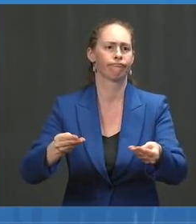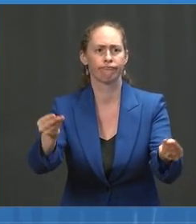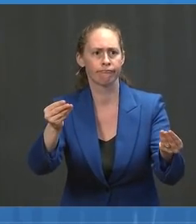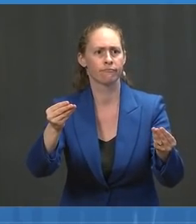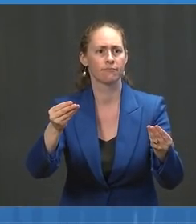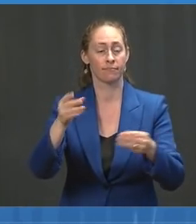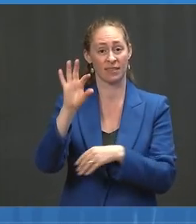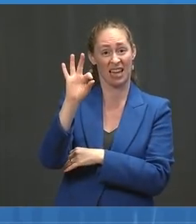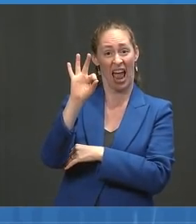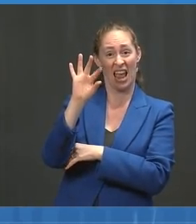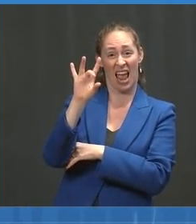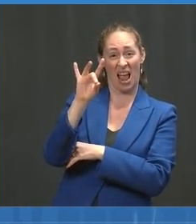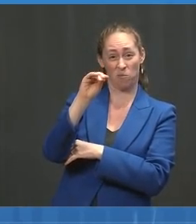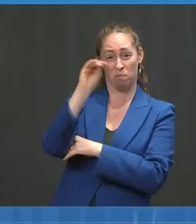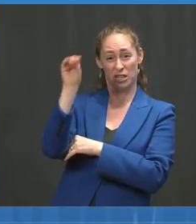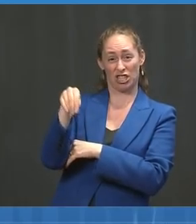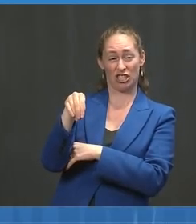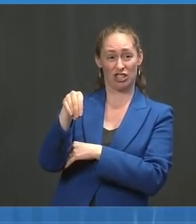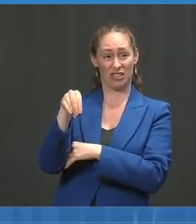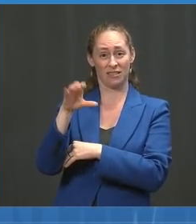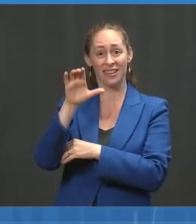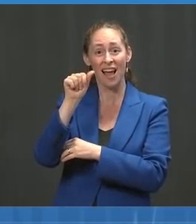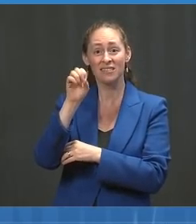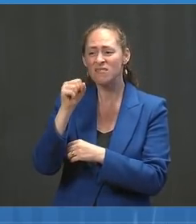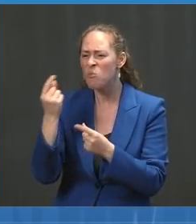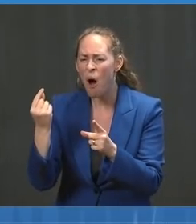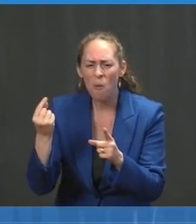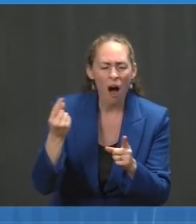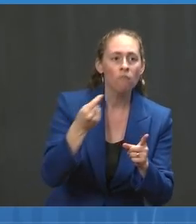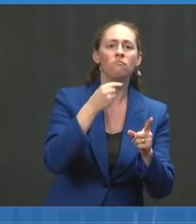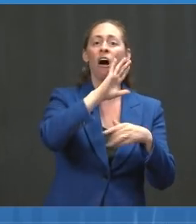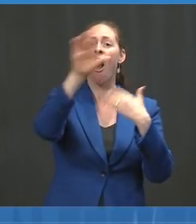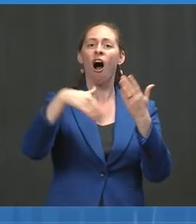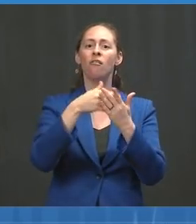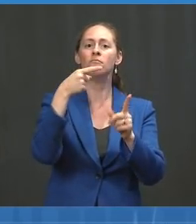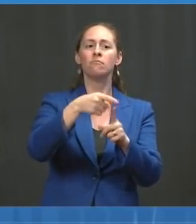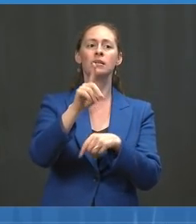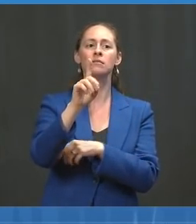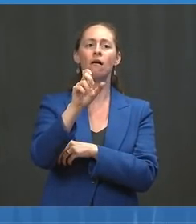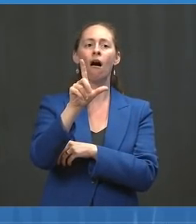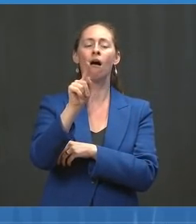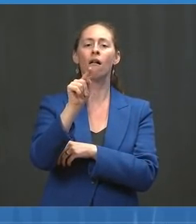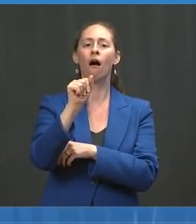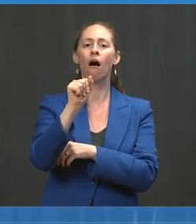in the United States, and is driving up infections, hospitalizations, and deaths across the country.